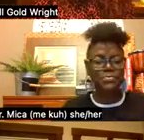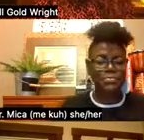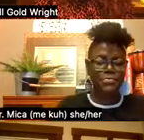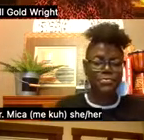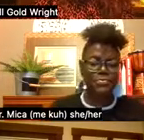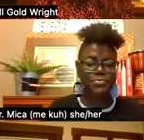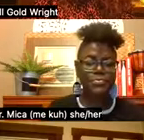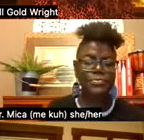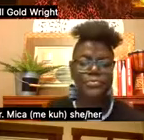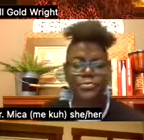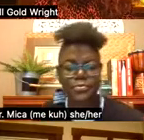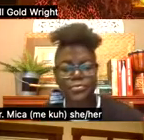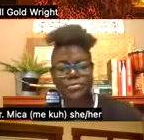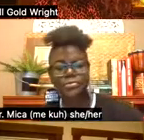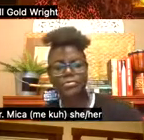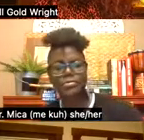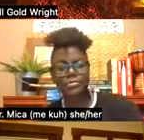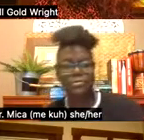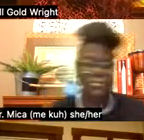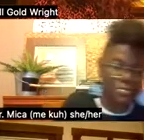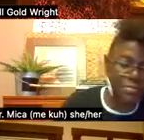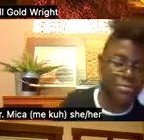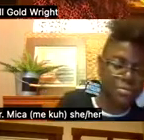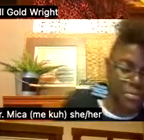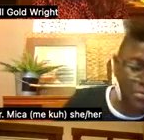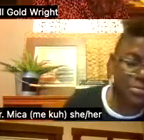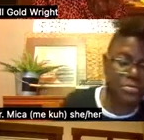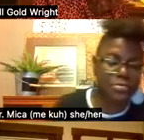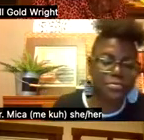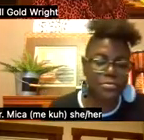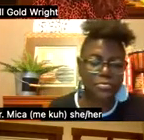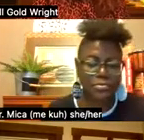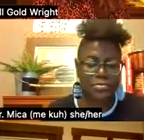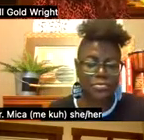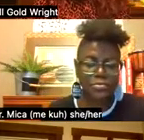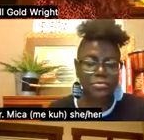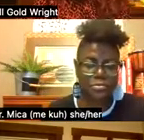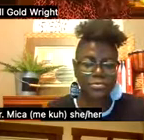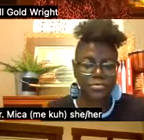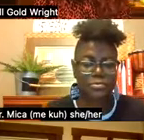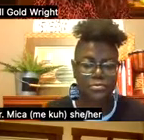20:05:15 know whatever that is. a little folder or a little bag or or whatever, and then we